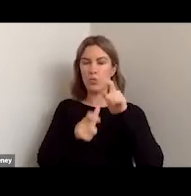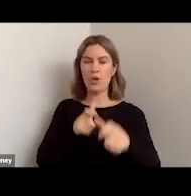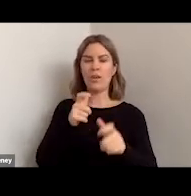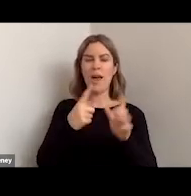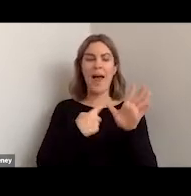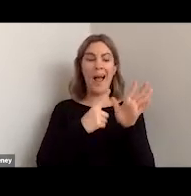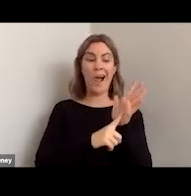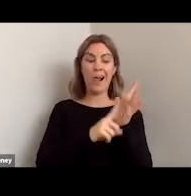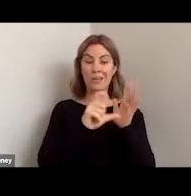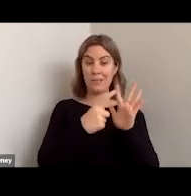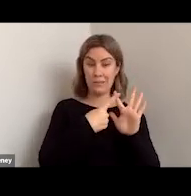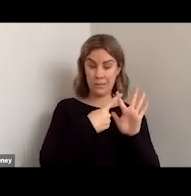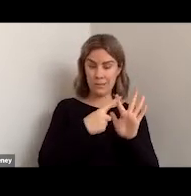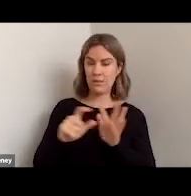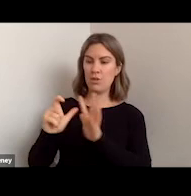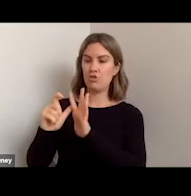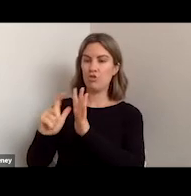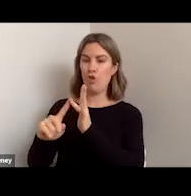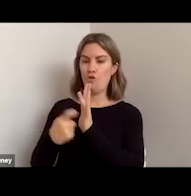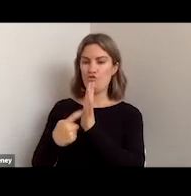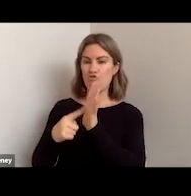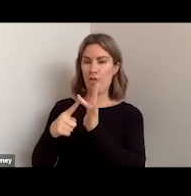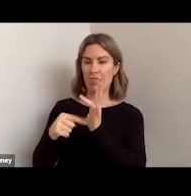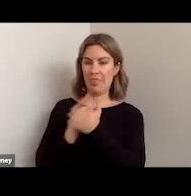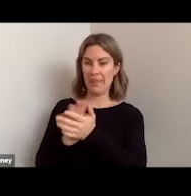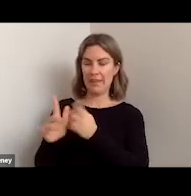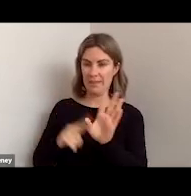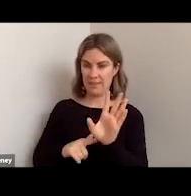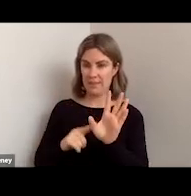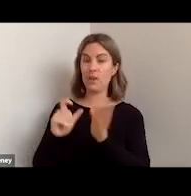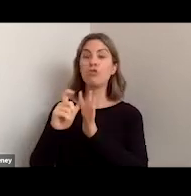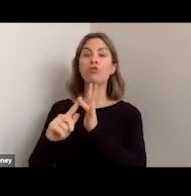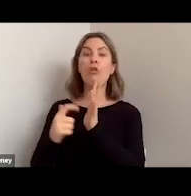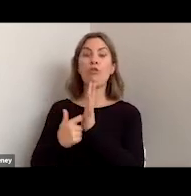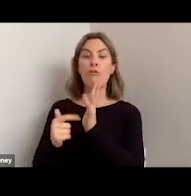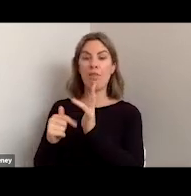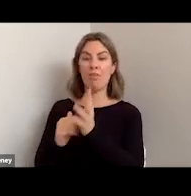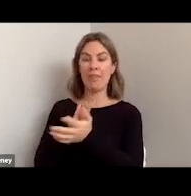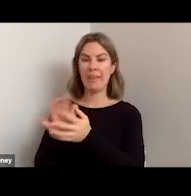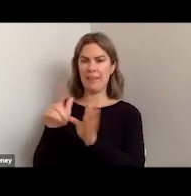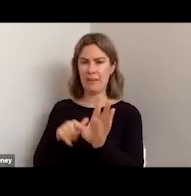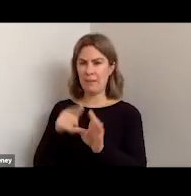road, which means you have to a funnel that the user follows so they can clearly see the road they're travelling.